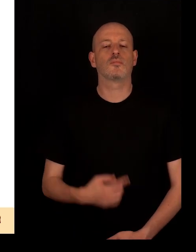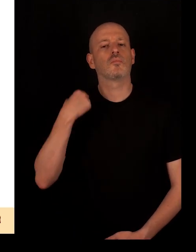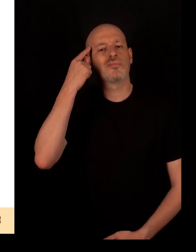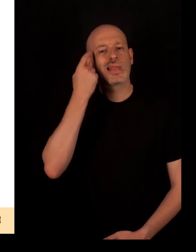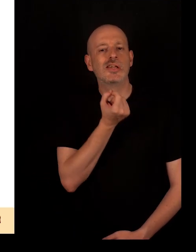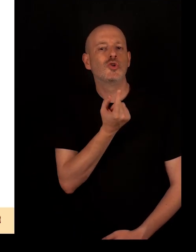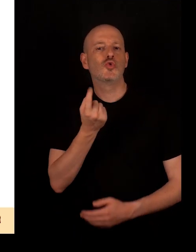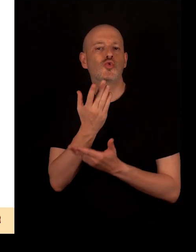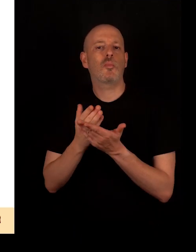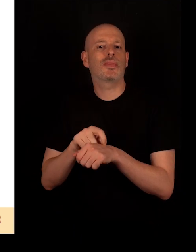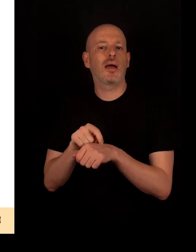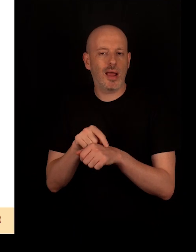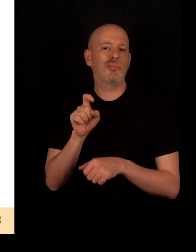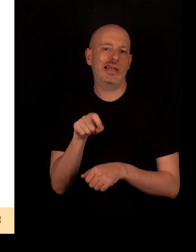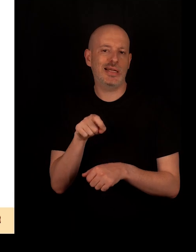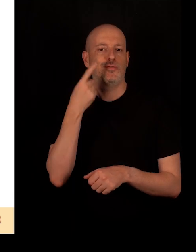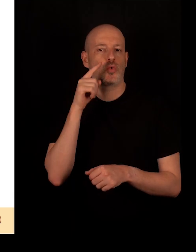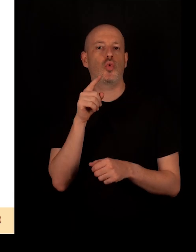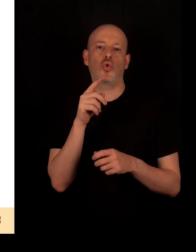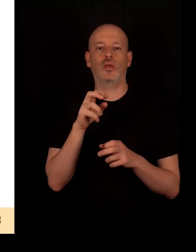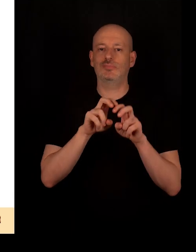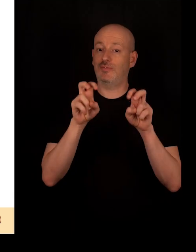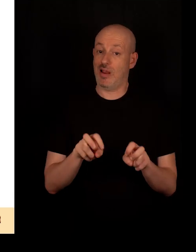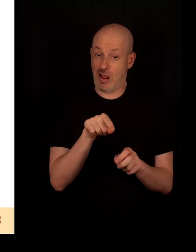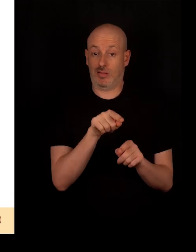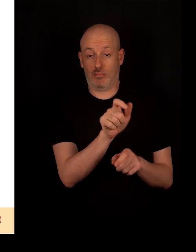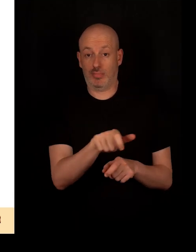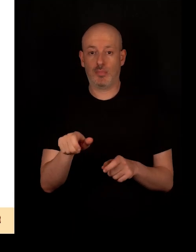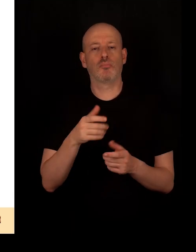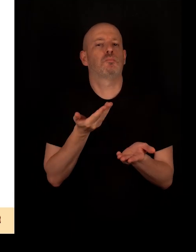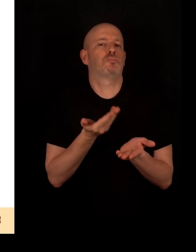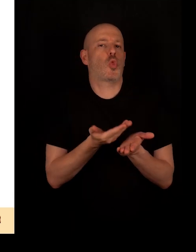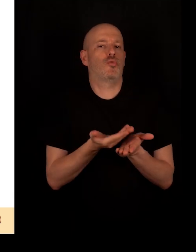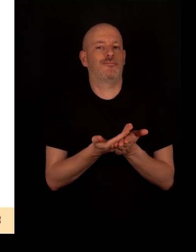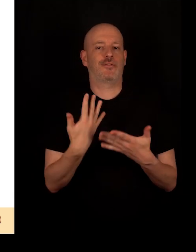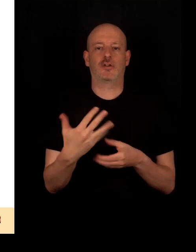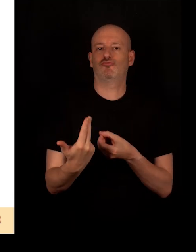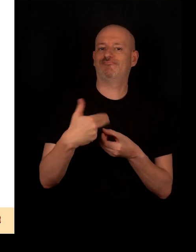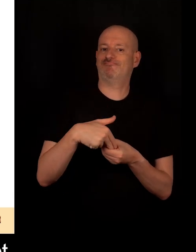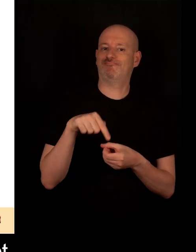And I think this is also sometimes needed from the residents as a certificate, as a proof that they joined this residency.